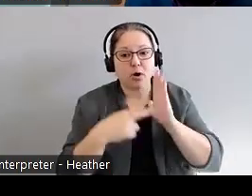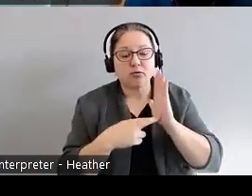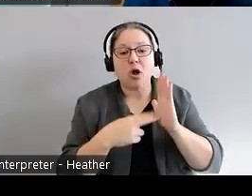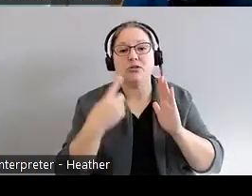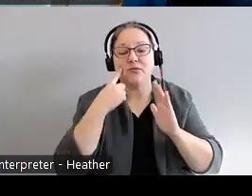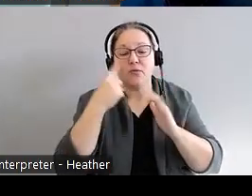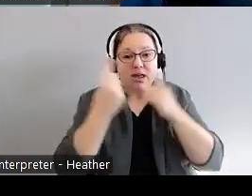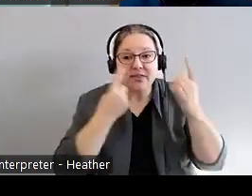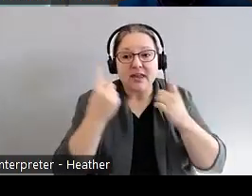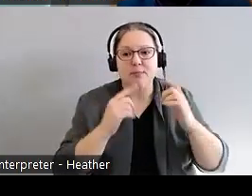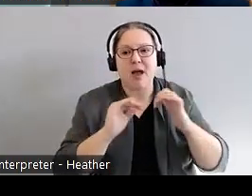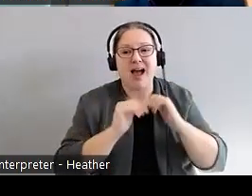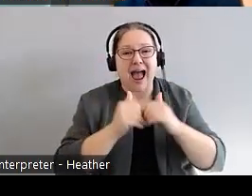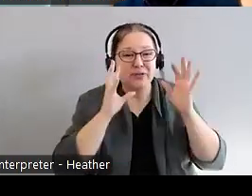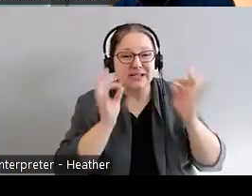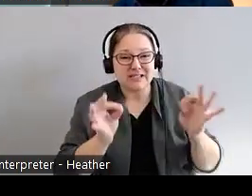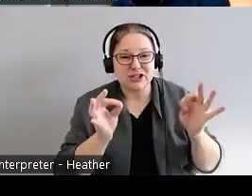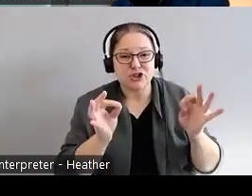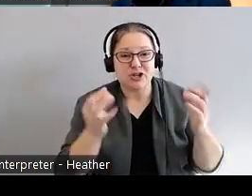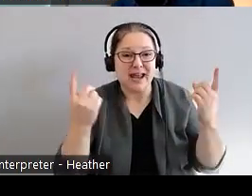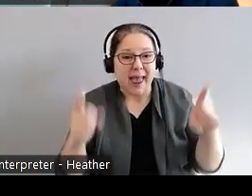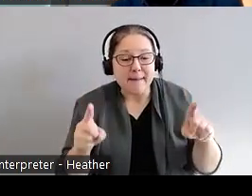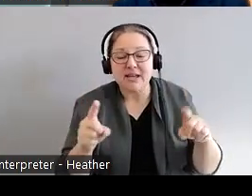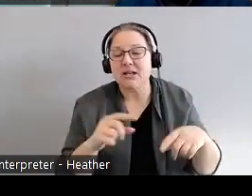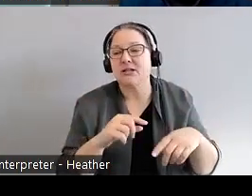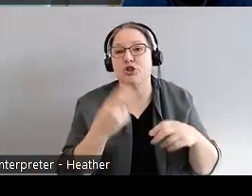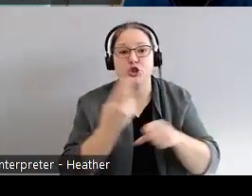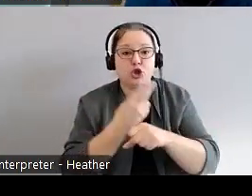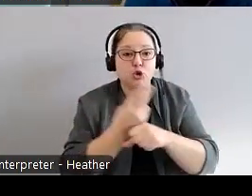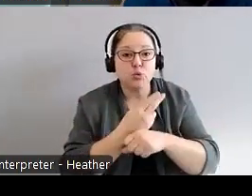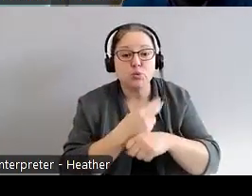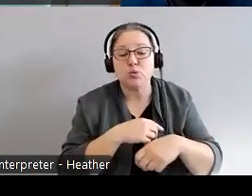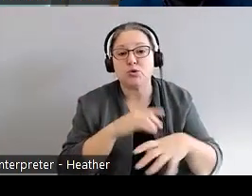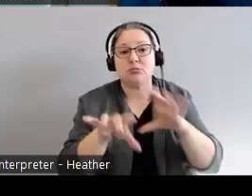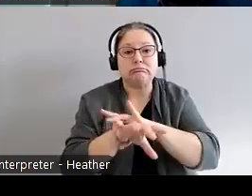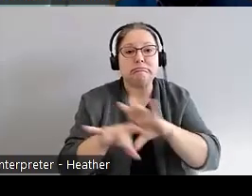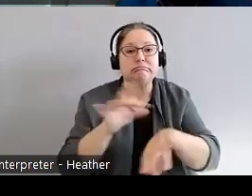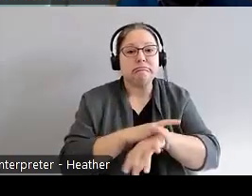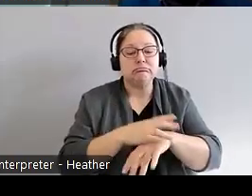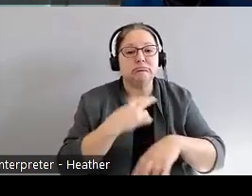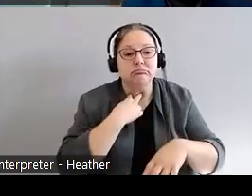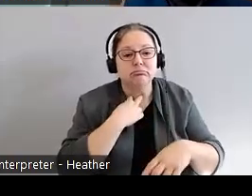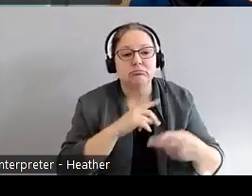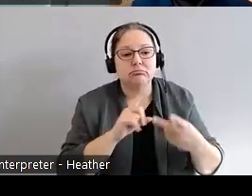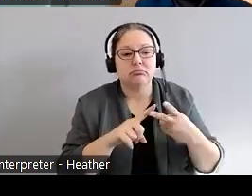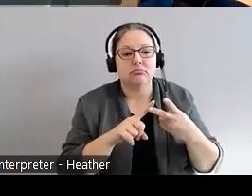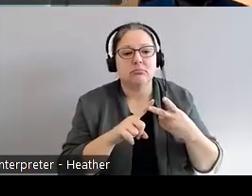decision was made you know um uh staff members uh completed keep safe uh during those incidences